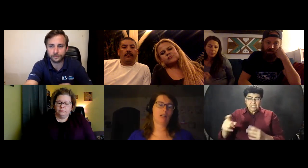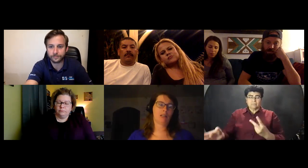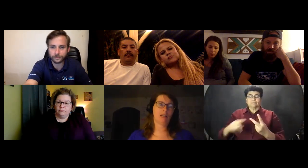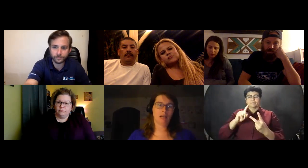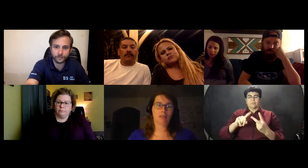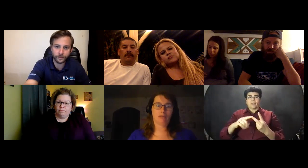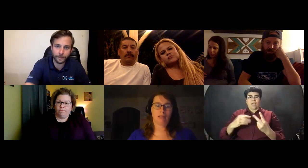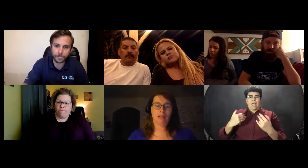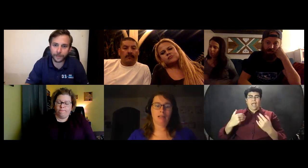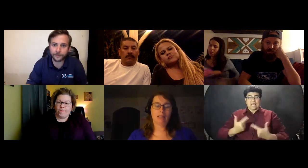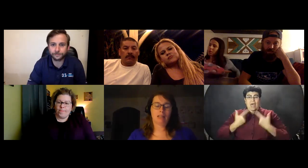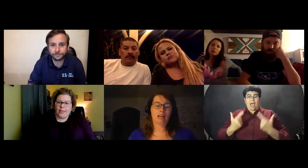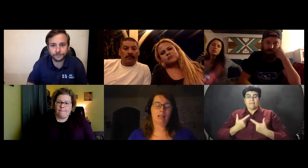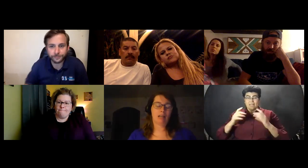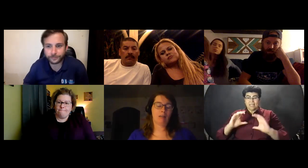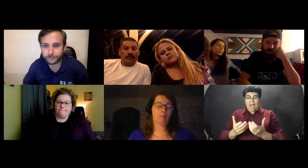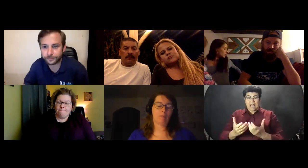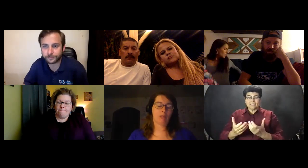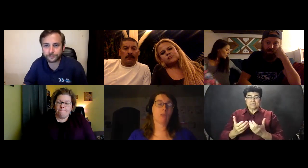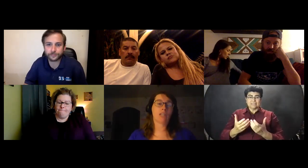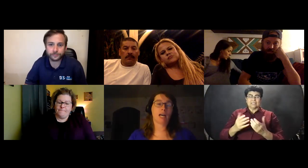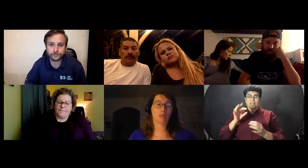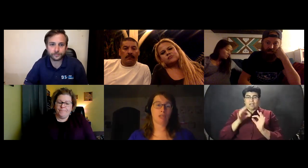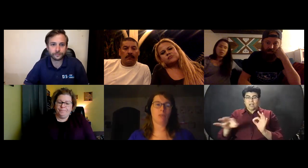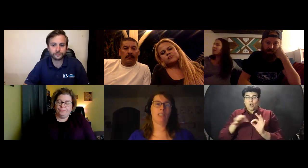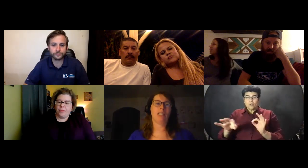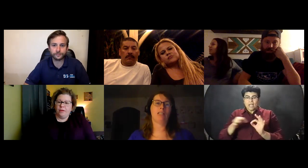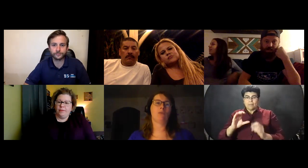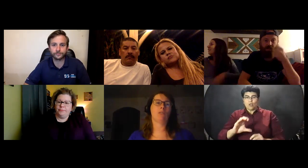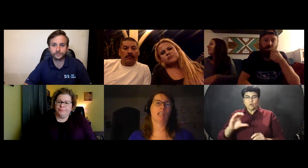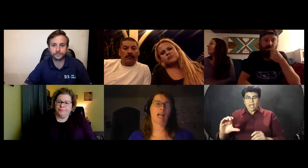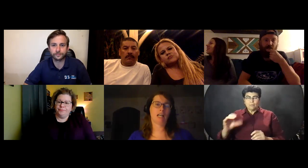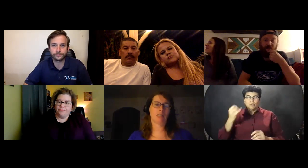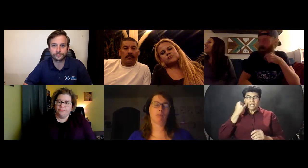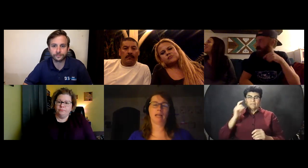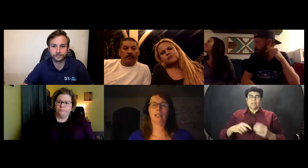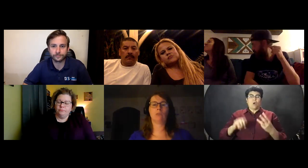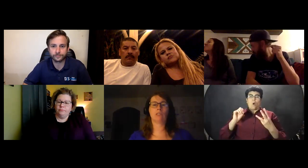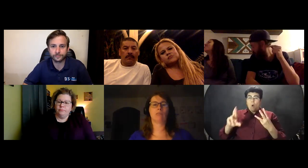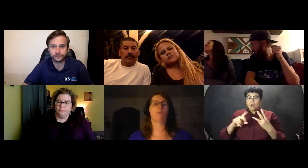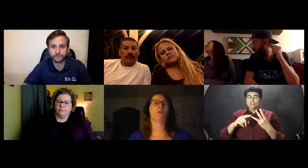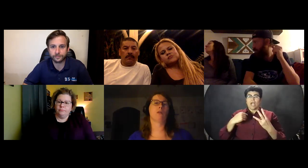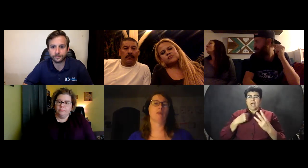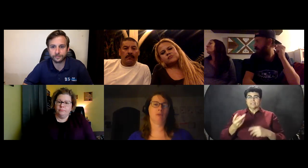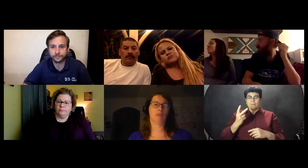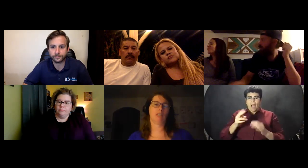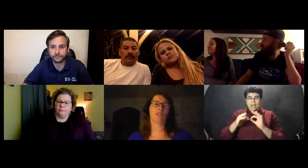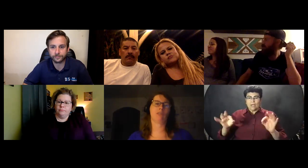live class closed captioner when needed or she has